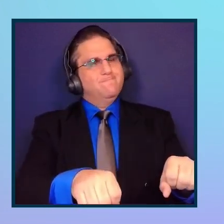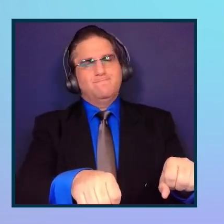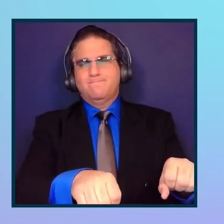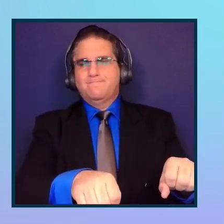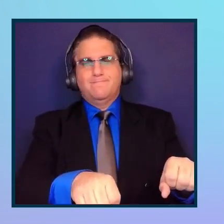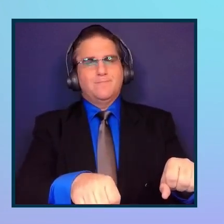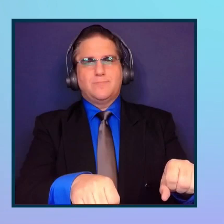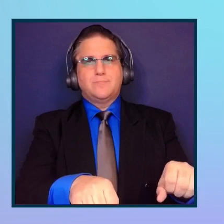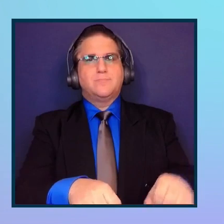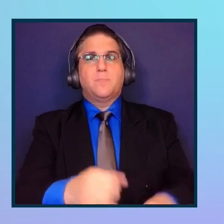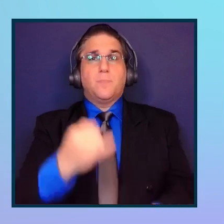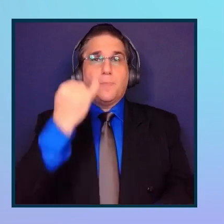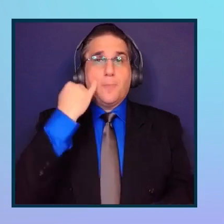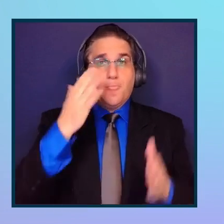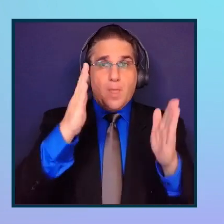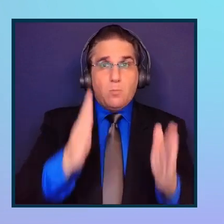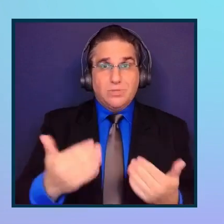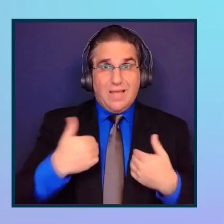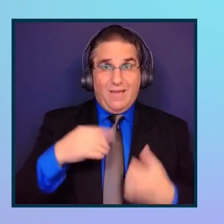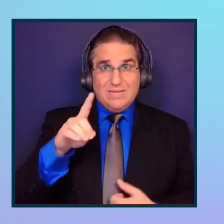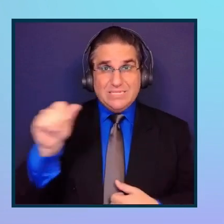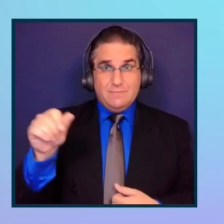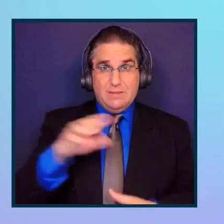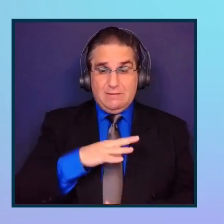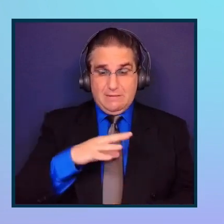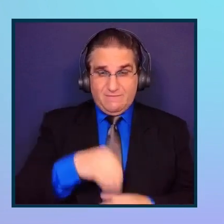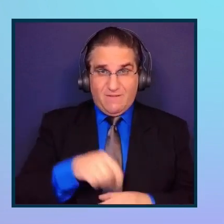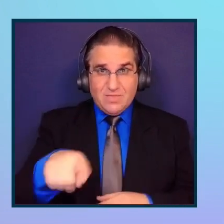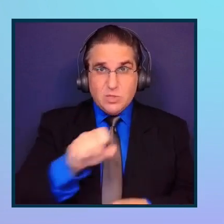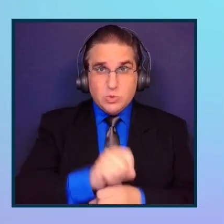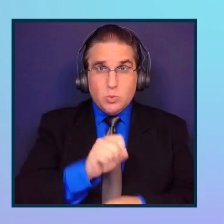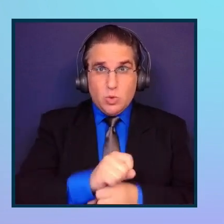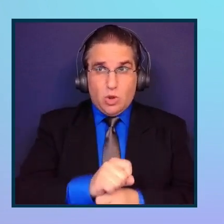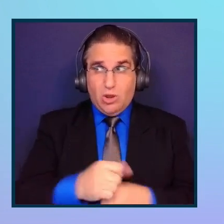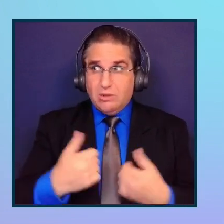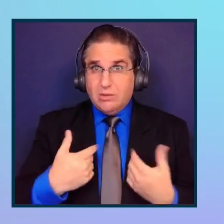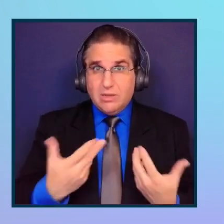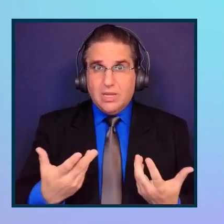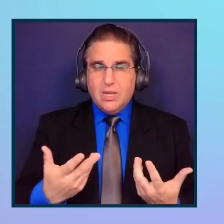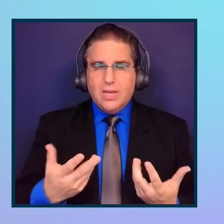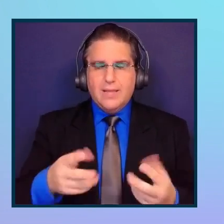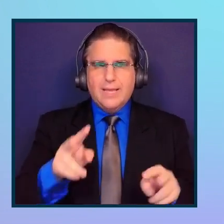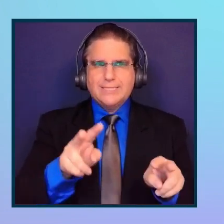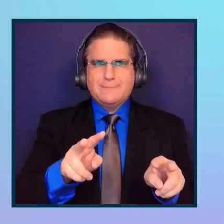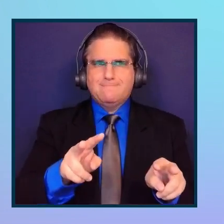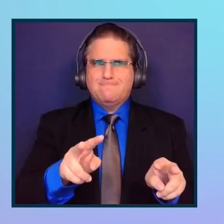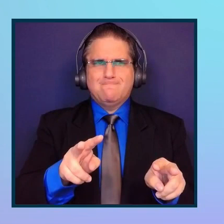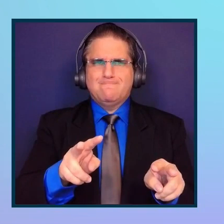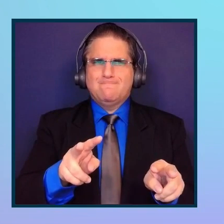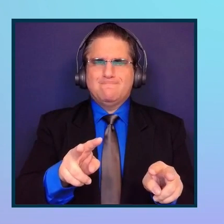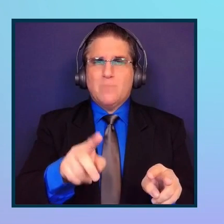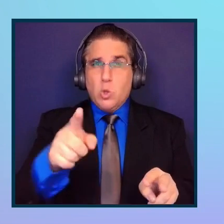what 100% accessible says to me is that a disabled person is probably not leading on this project, right?